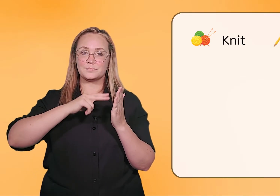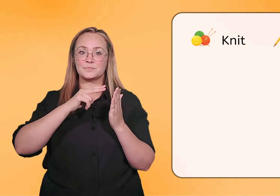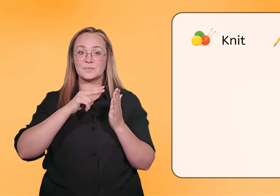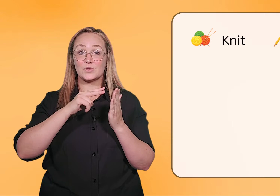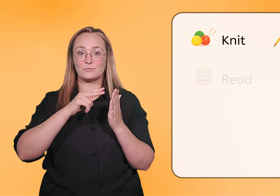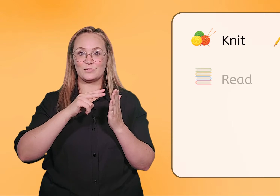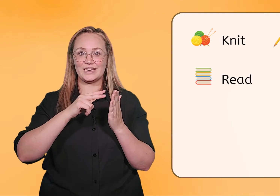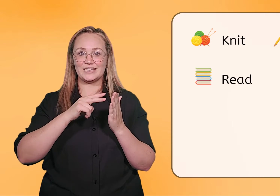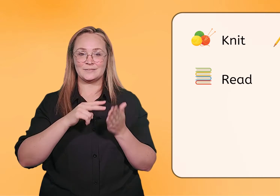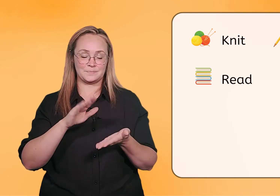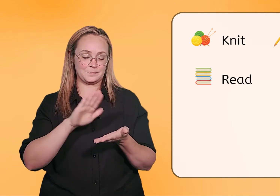Read.